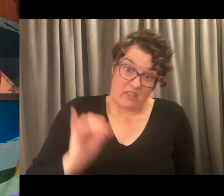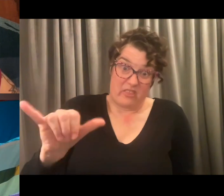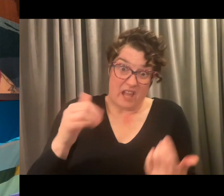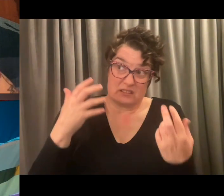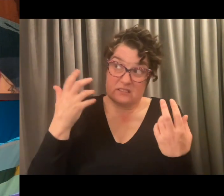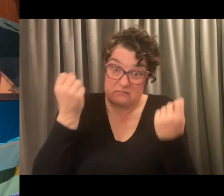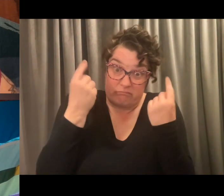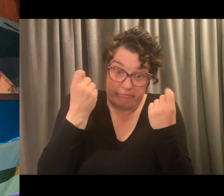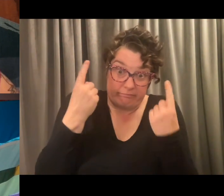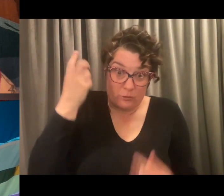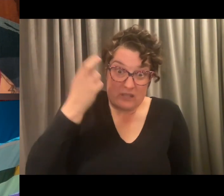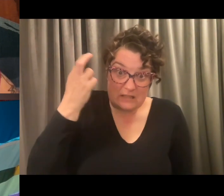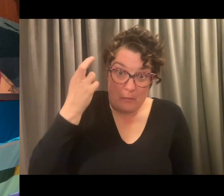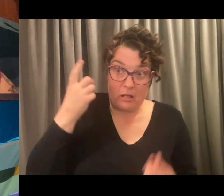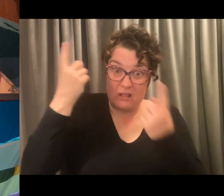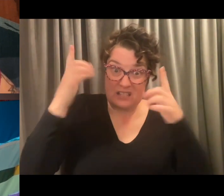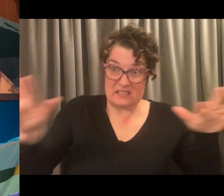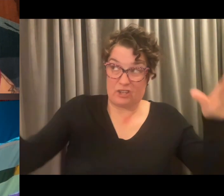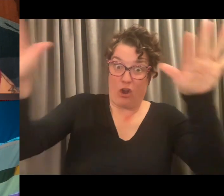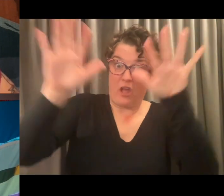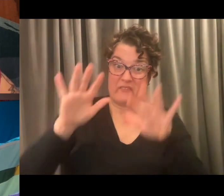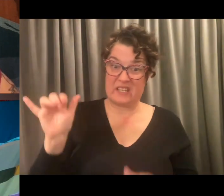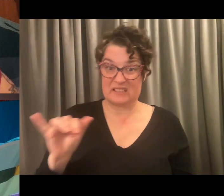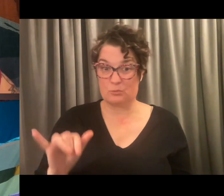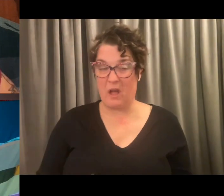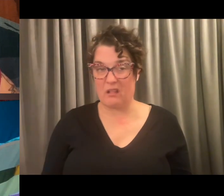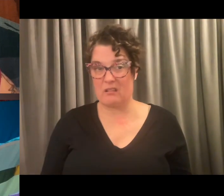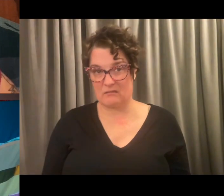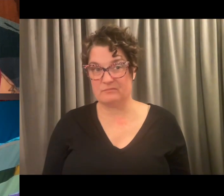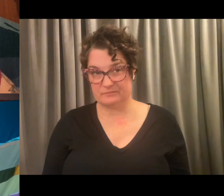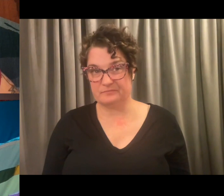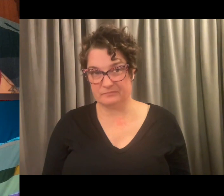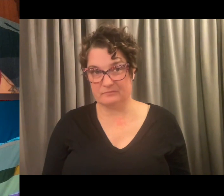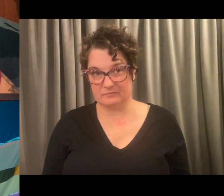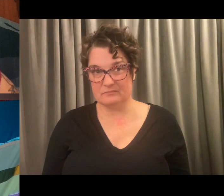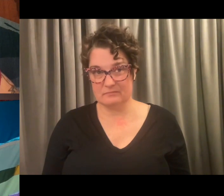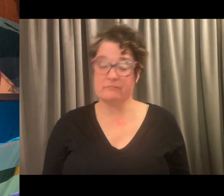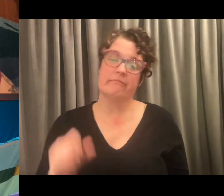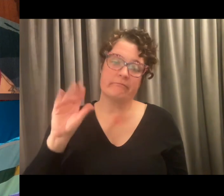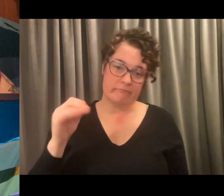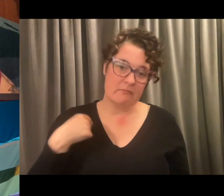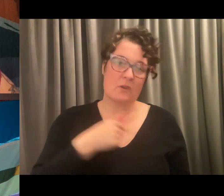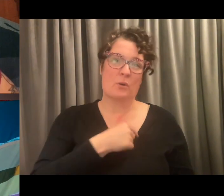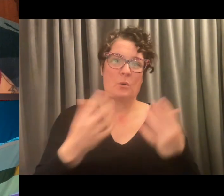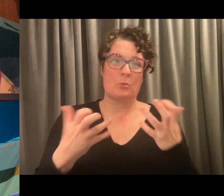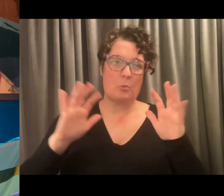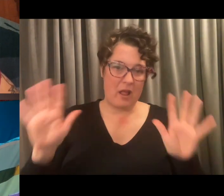So, we wanna lift up all the kids for doing the best that they can given